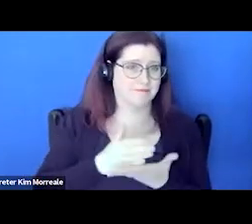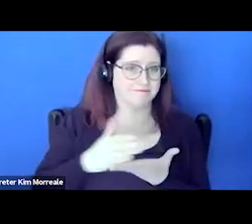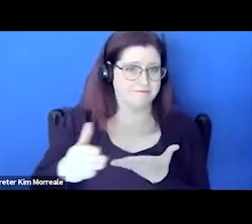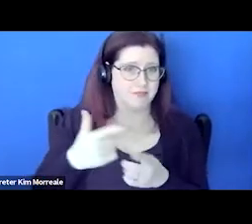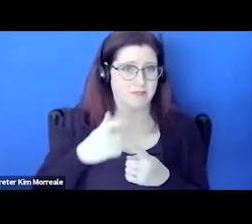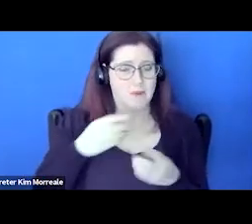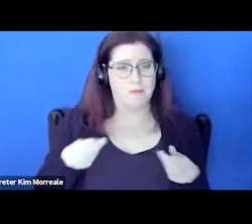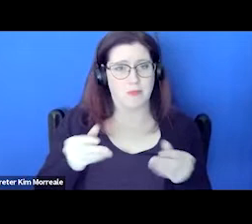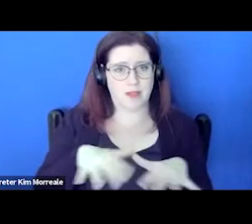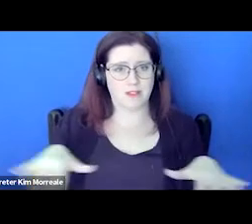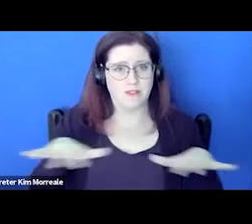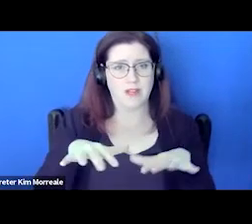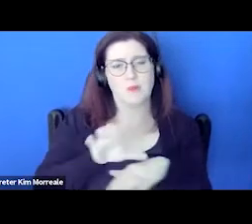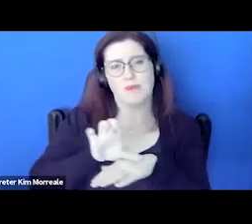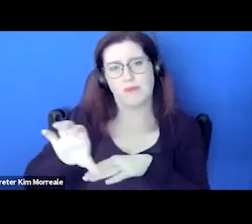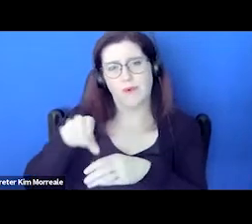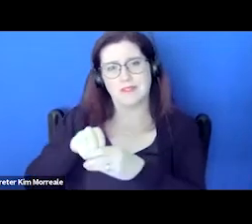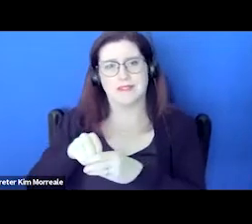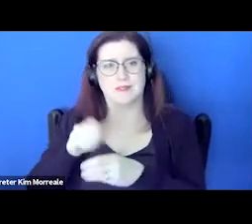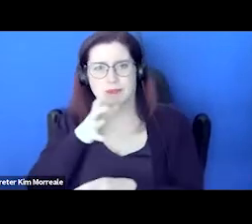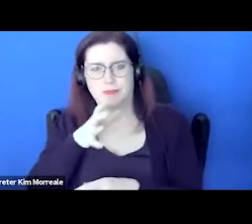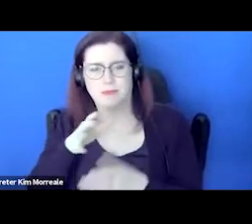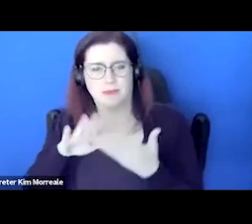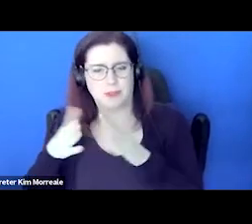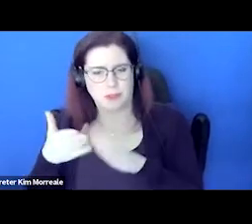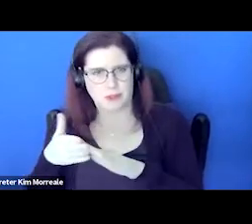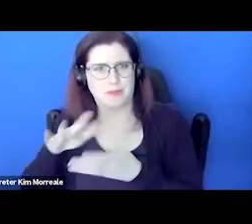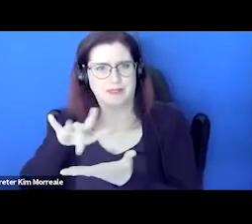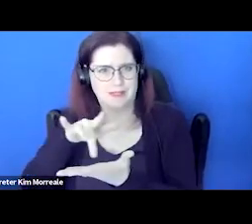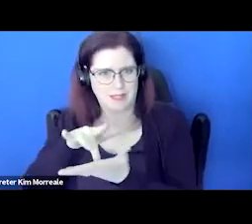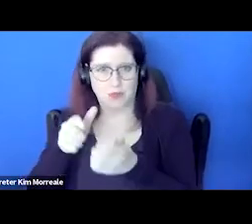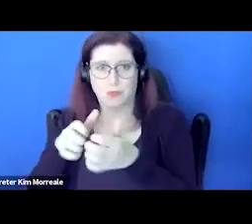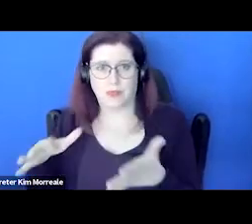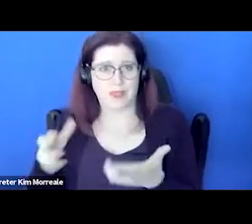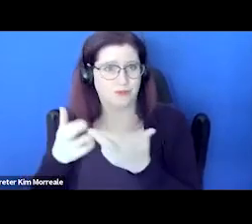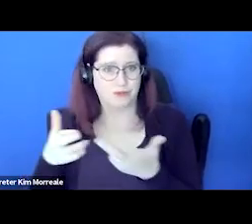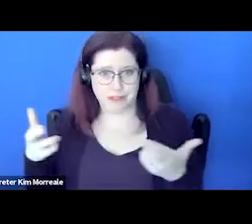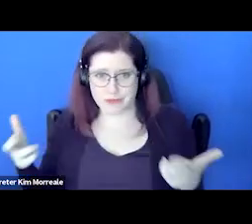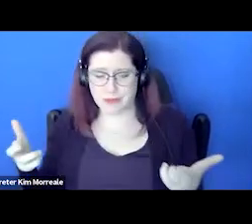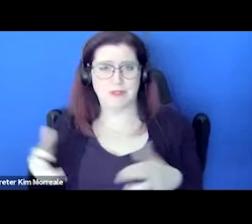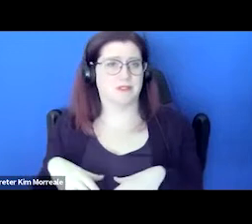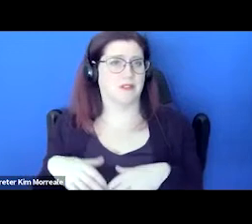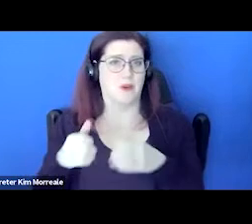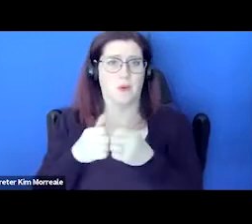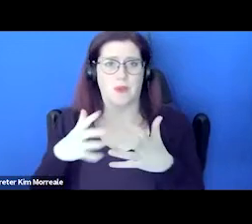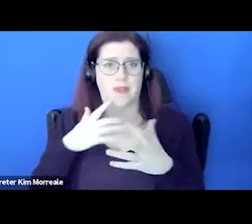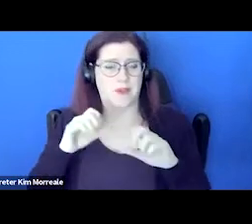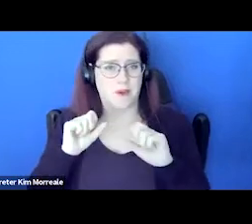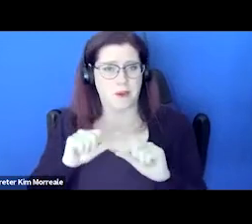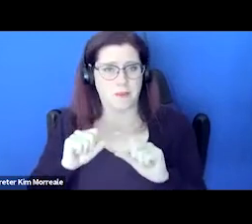and forced into urban centers without resources or the ability to speak the language